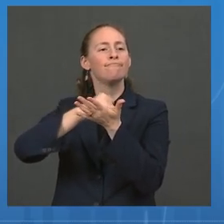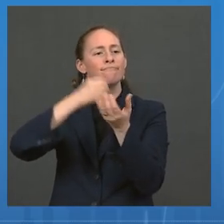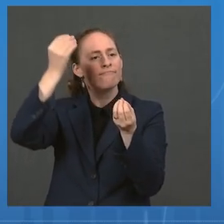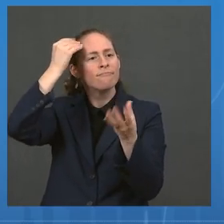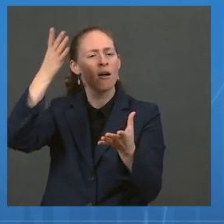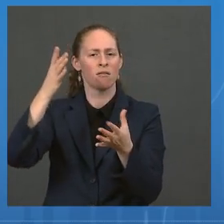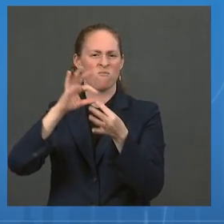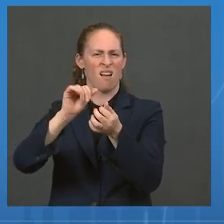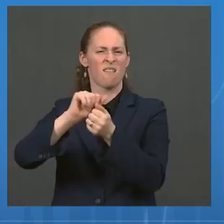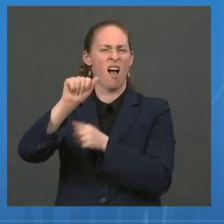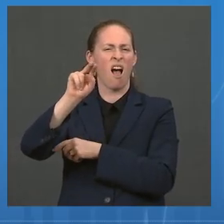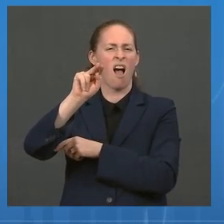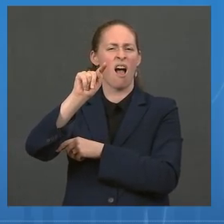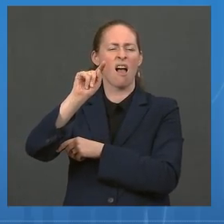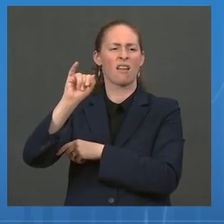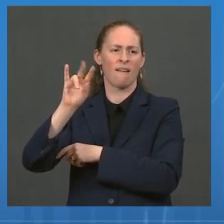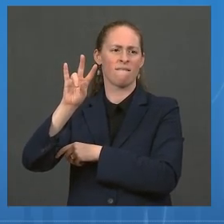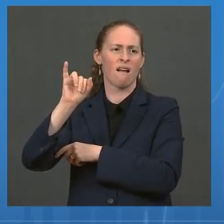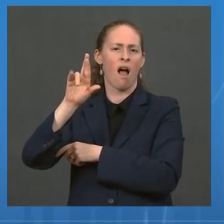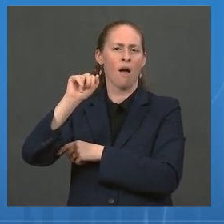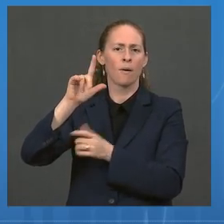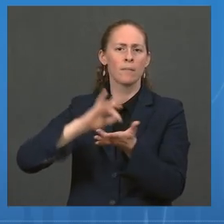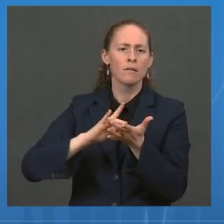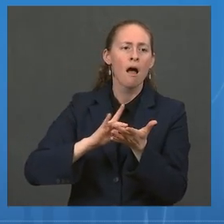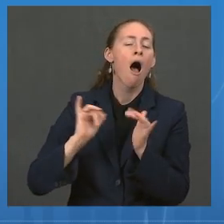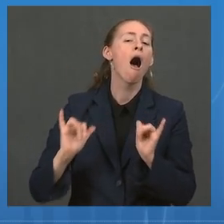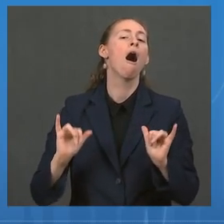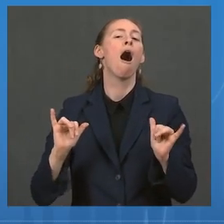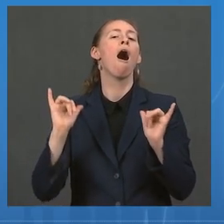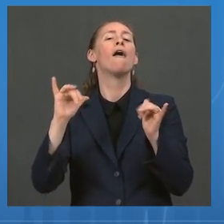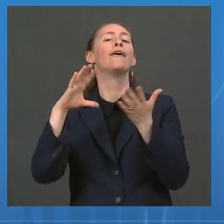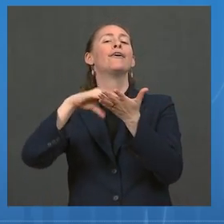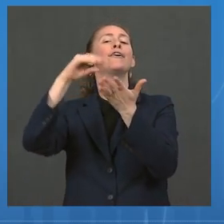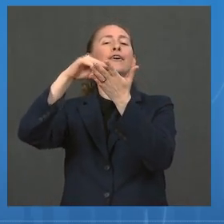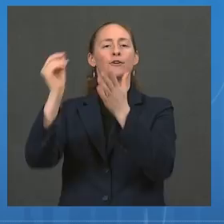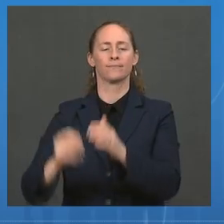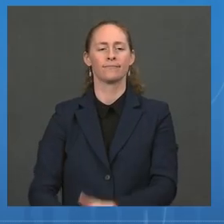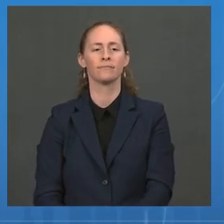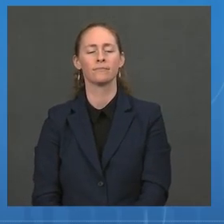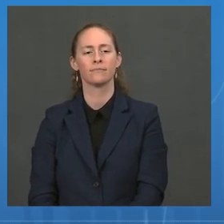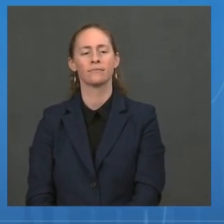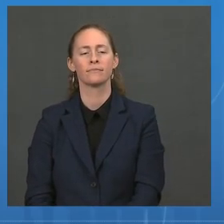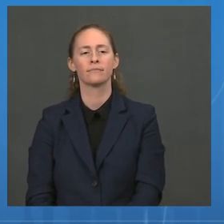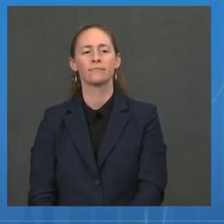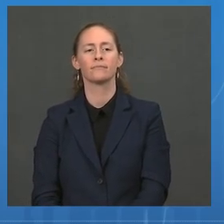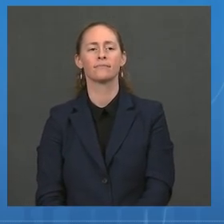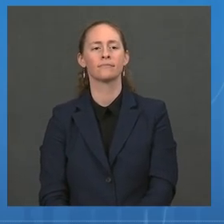Next slide. So when you look at those things that are already in development --